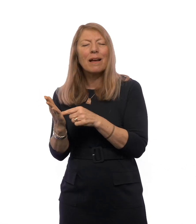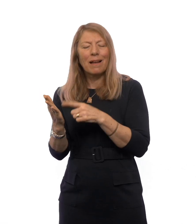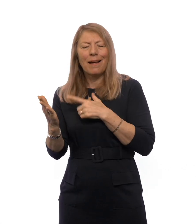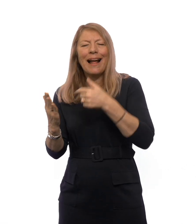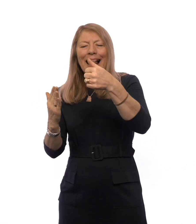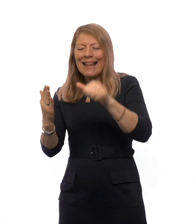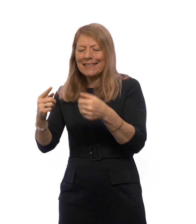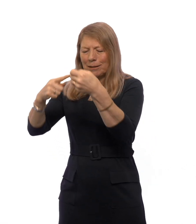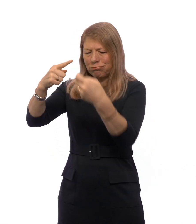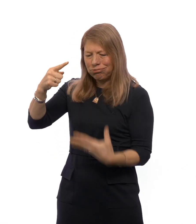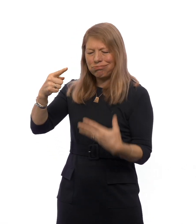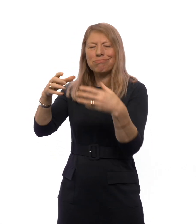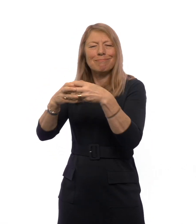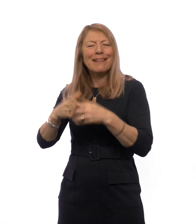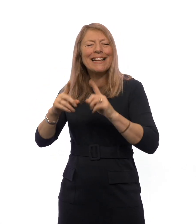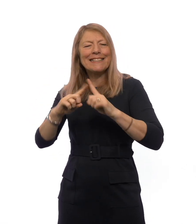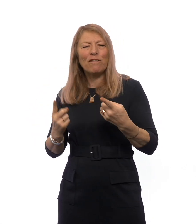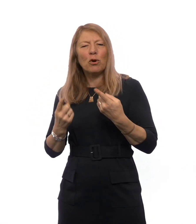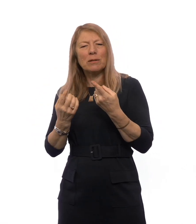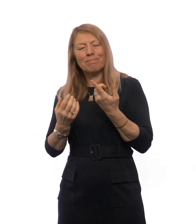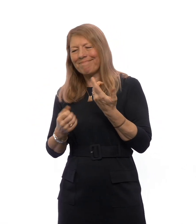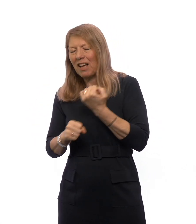are unknown at this point. Evidence from the Department